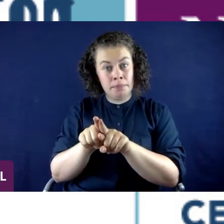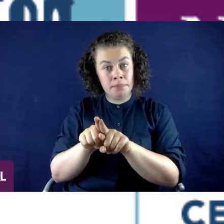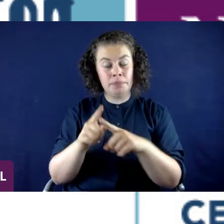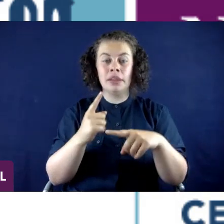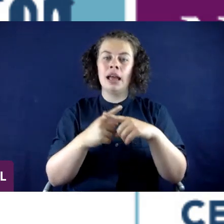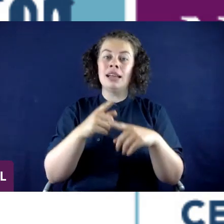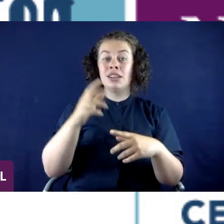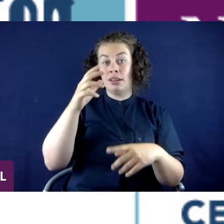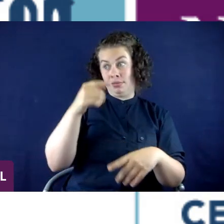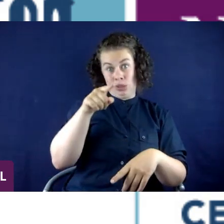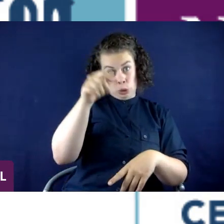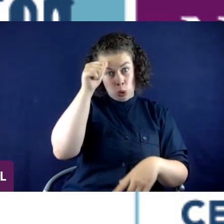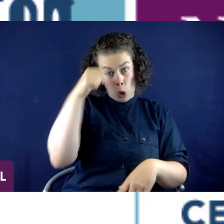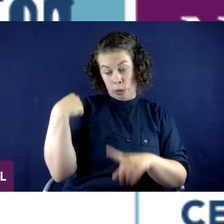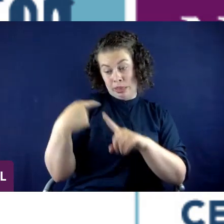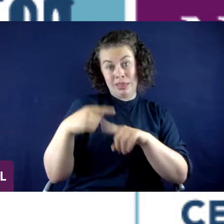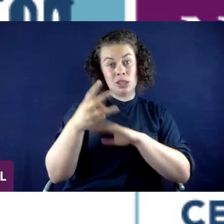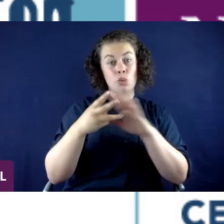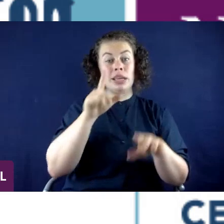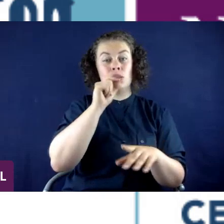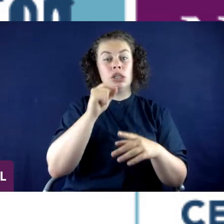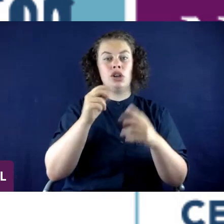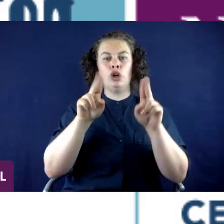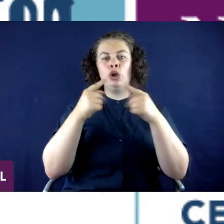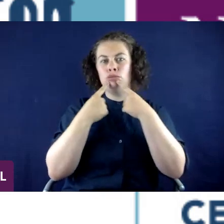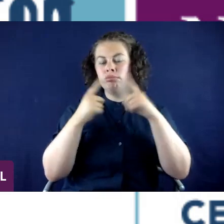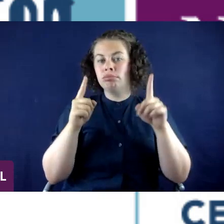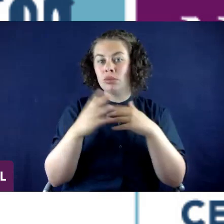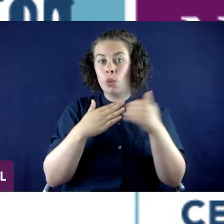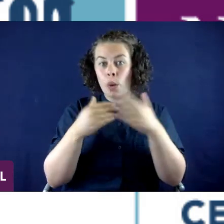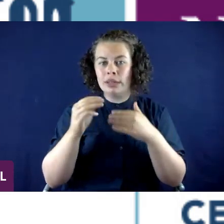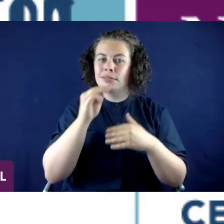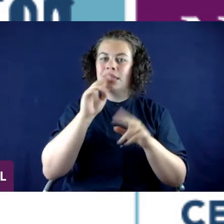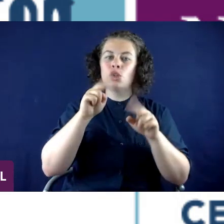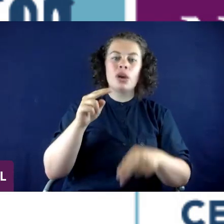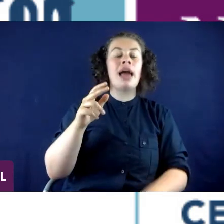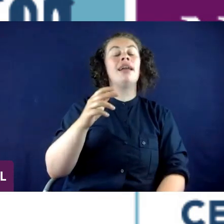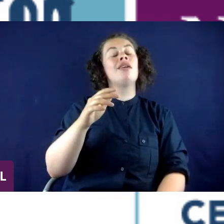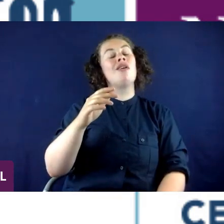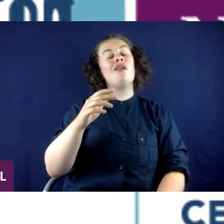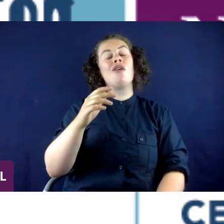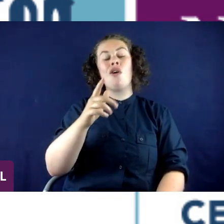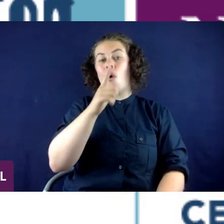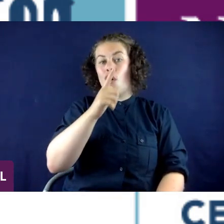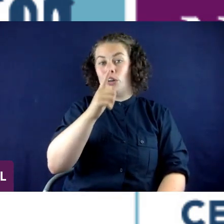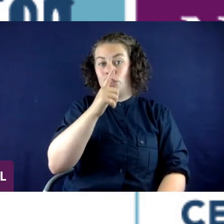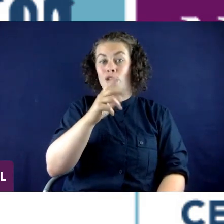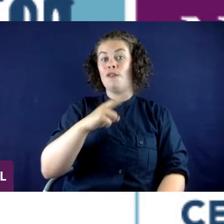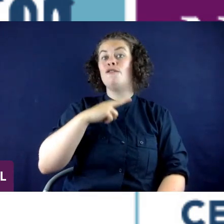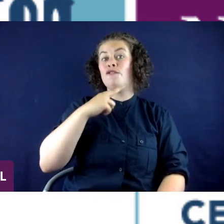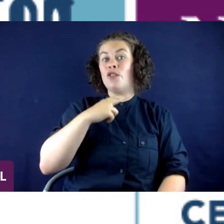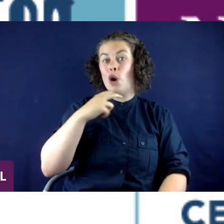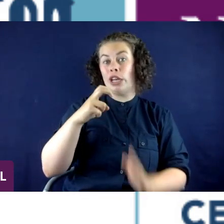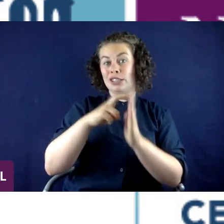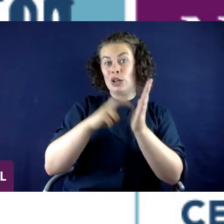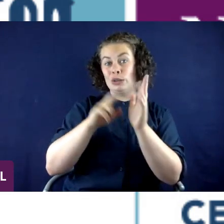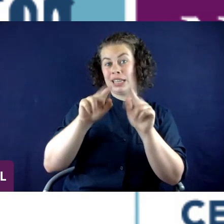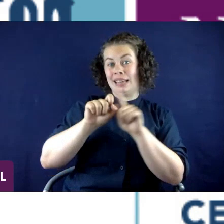readers can read that text? And the same with twitter. And when we talk about who is not in the room,